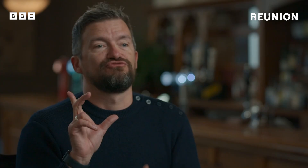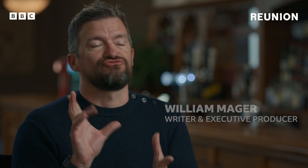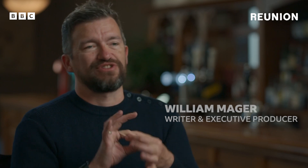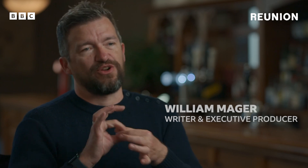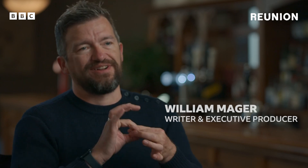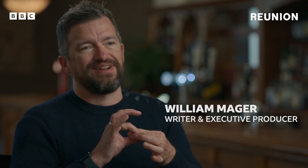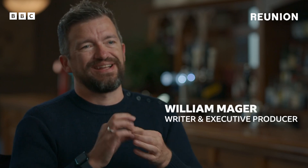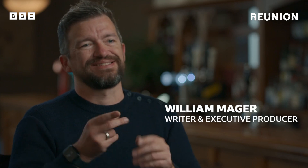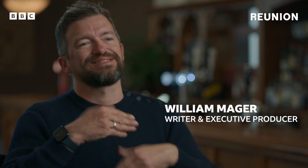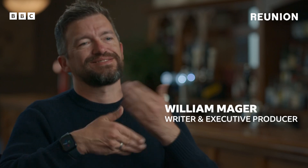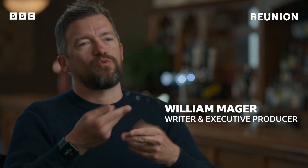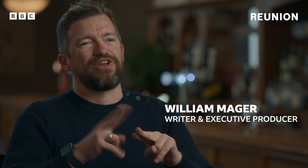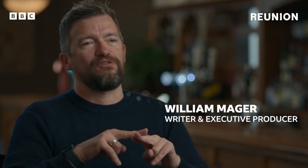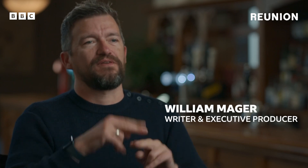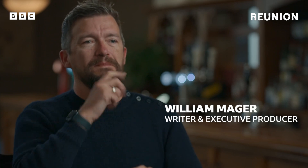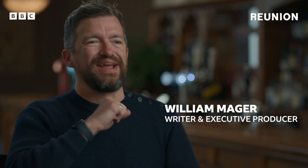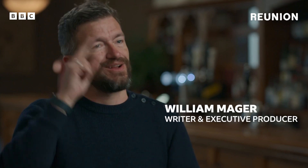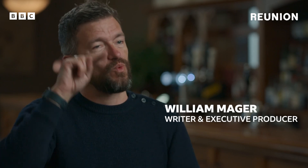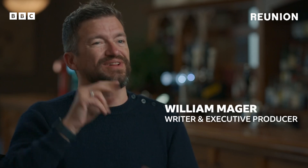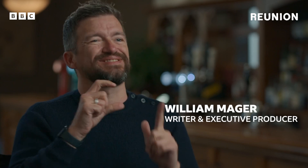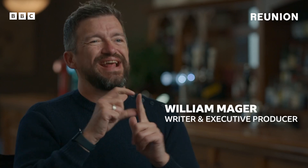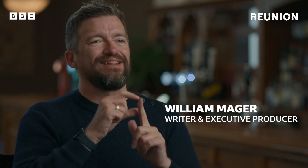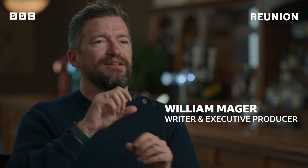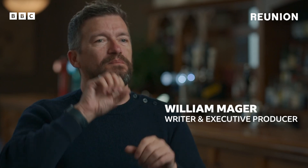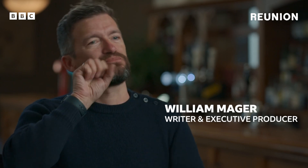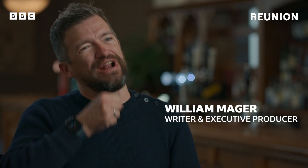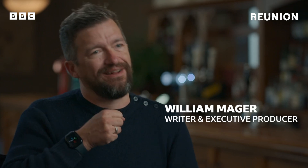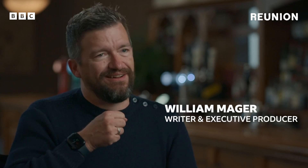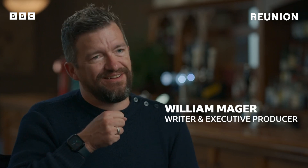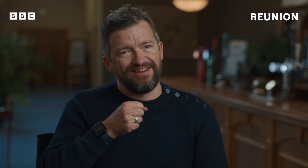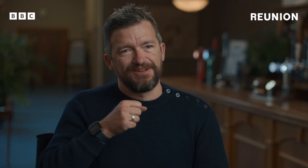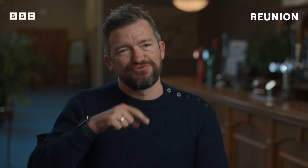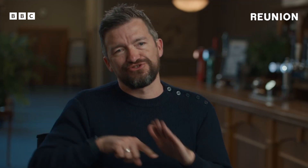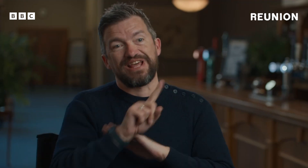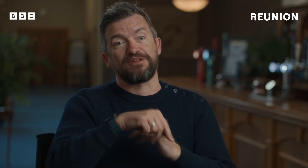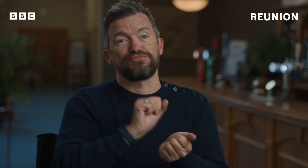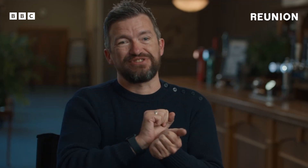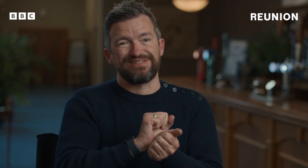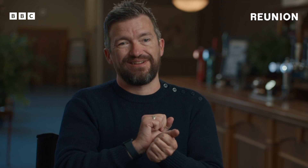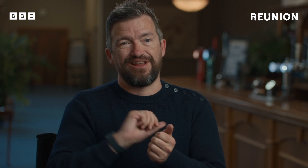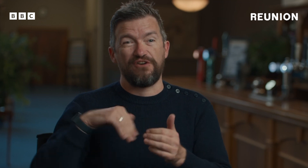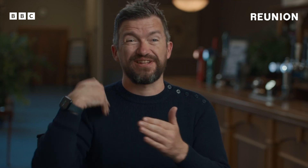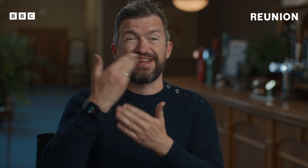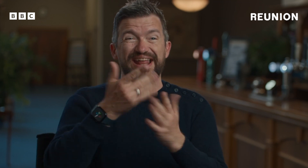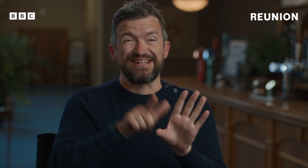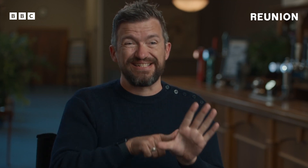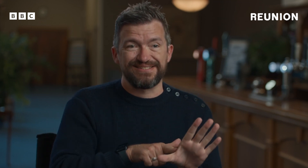Reunion is the story of a man called Daniel Brennan. He's just out of prison after 10 years inside